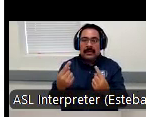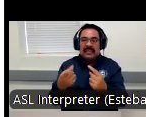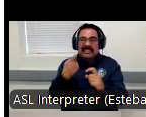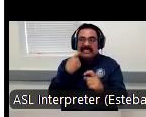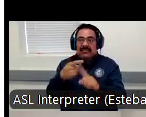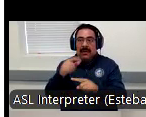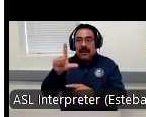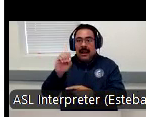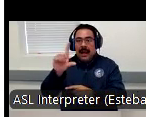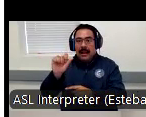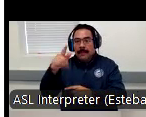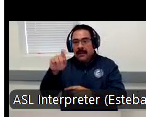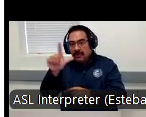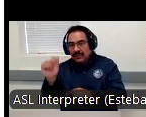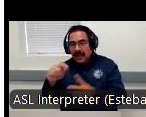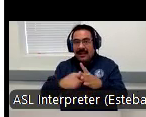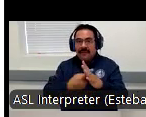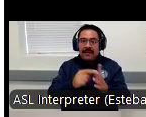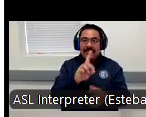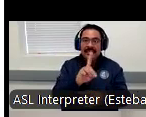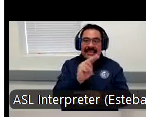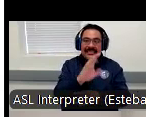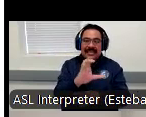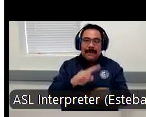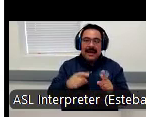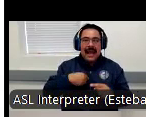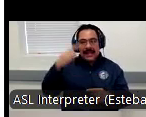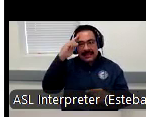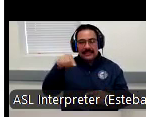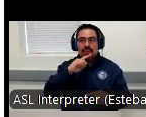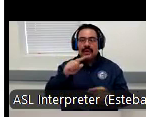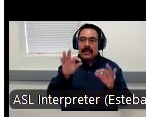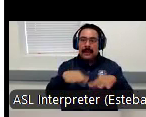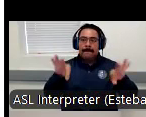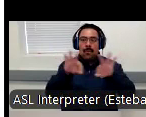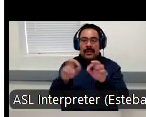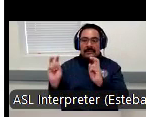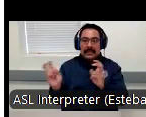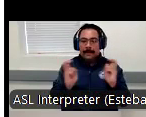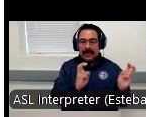getting ready for the DNC. But I think this is a a very important topic. So much has gone